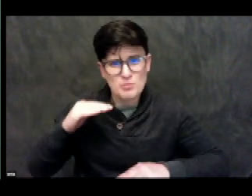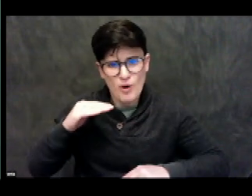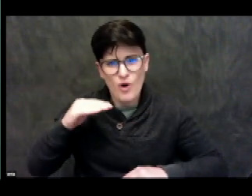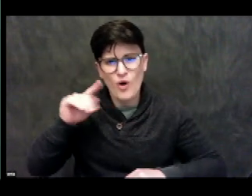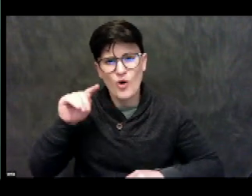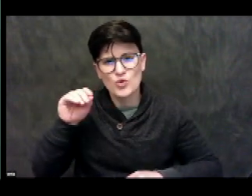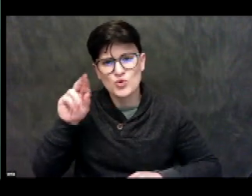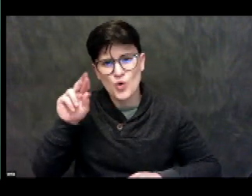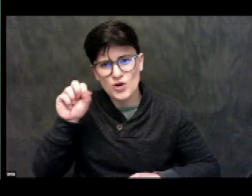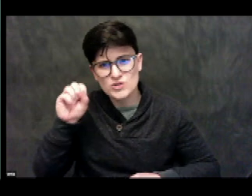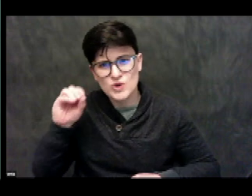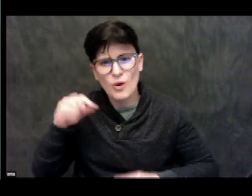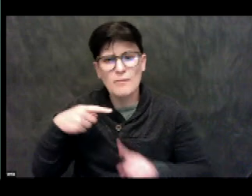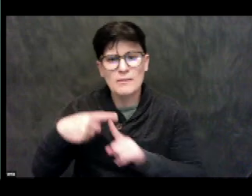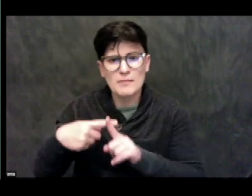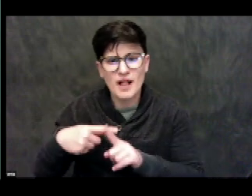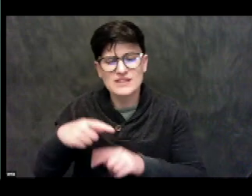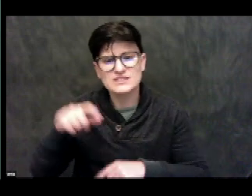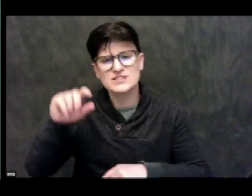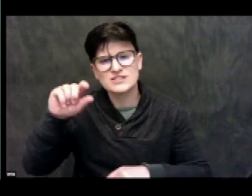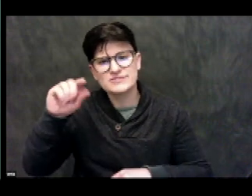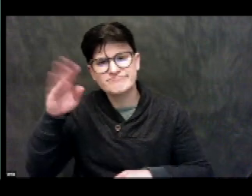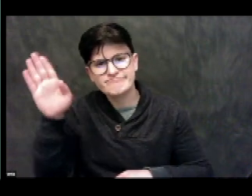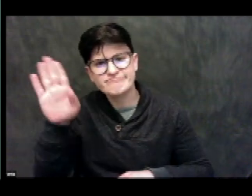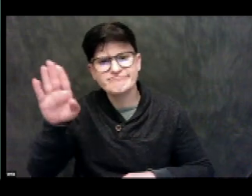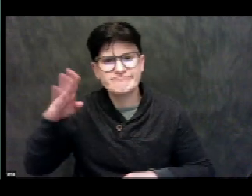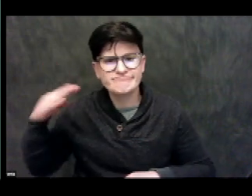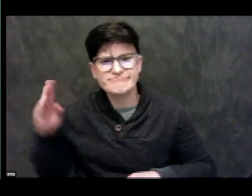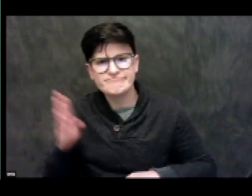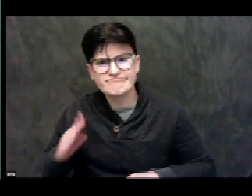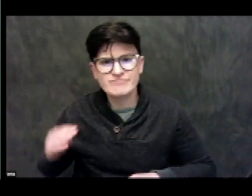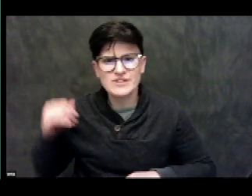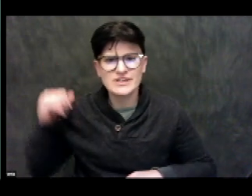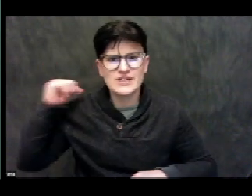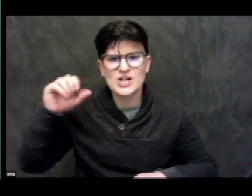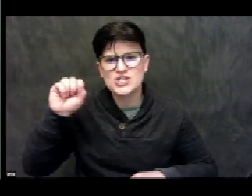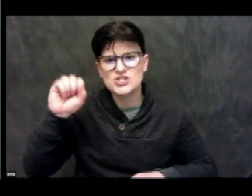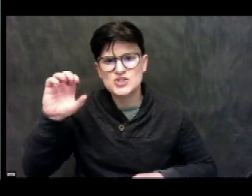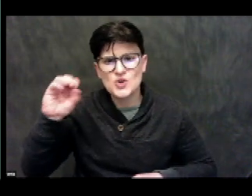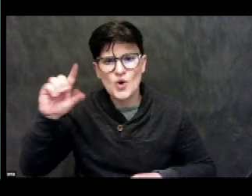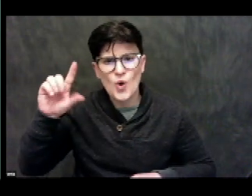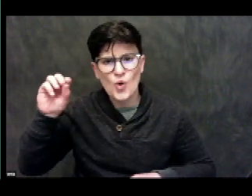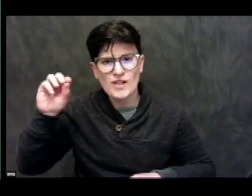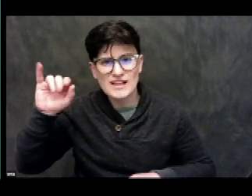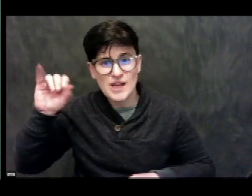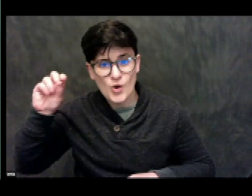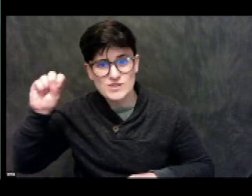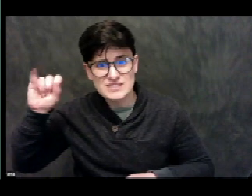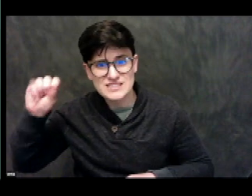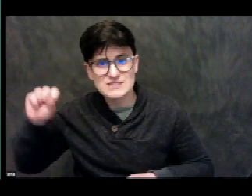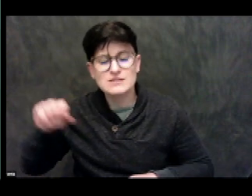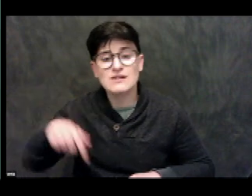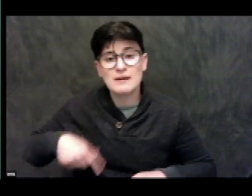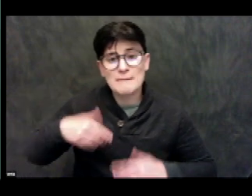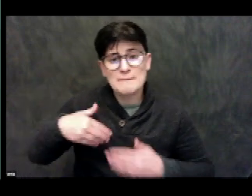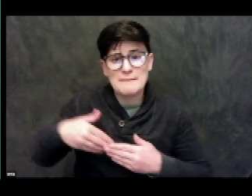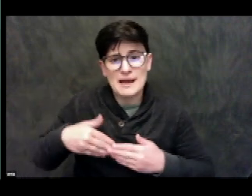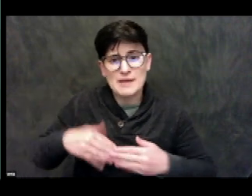that the baby was squished up in my ribs and it was causing a lot of pain. So I had lit cane patches.